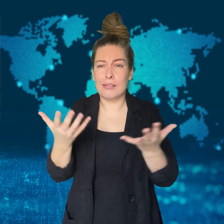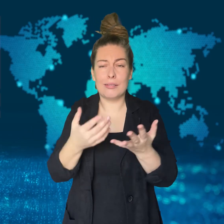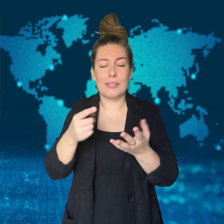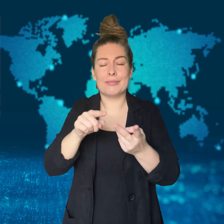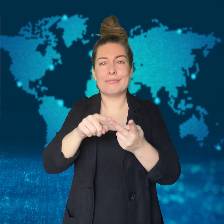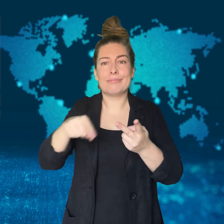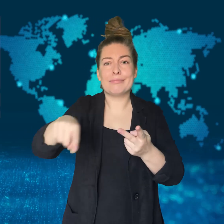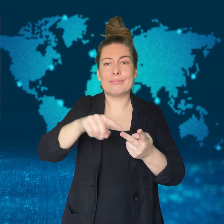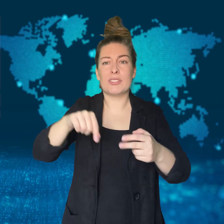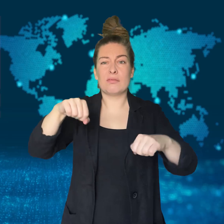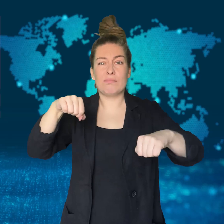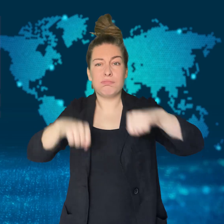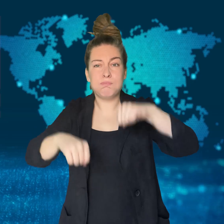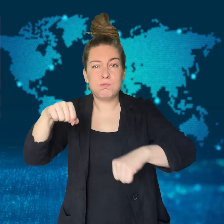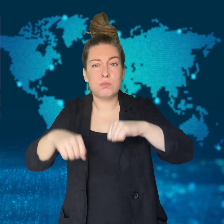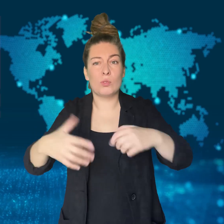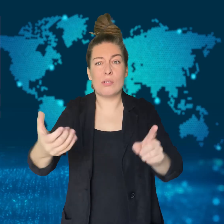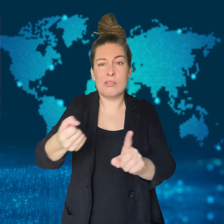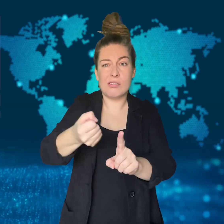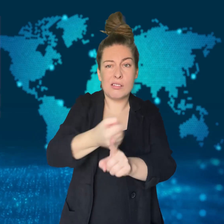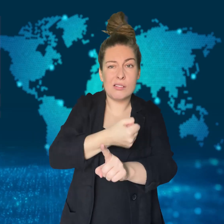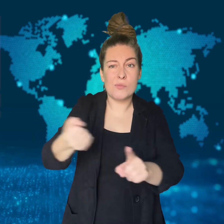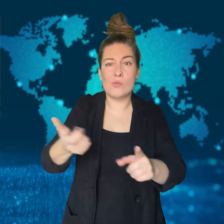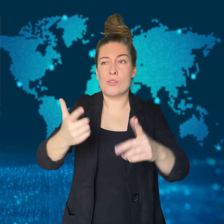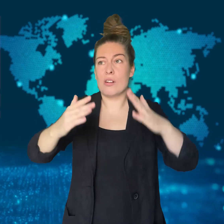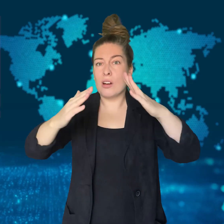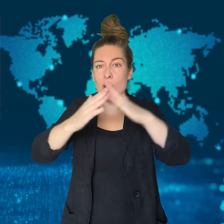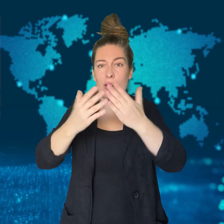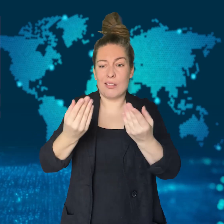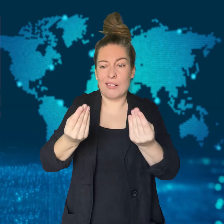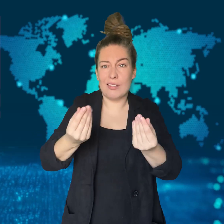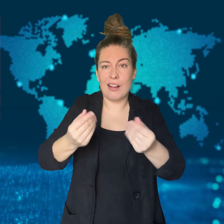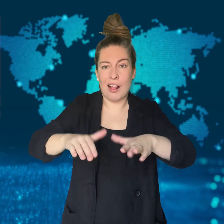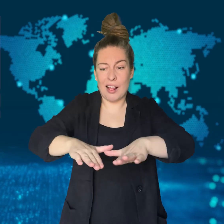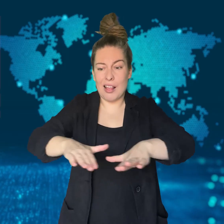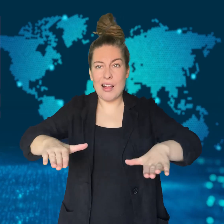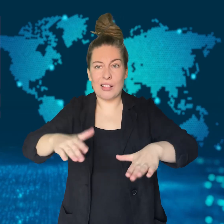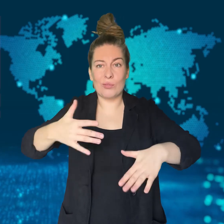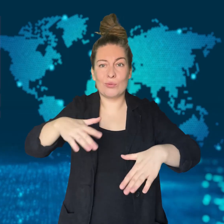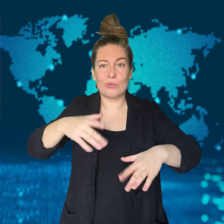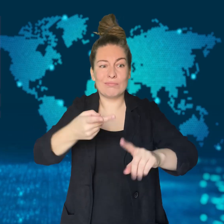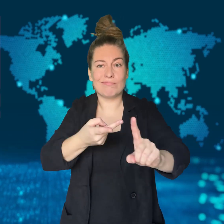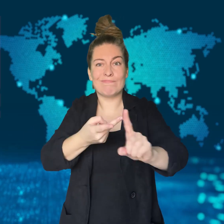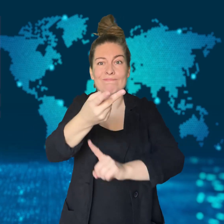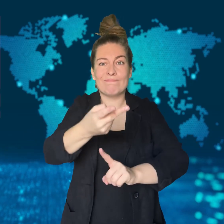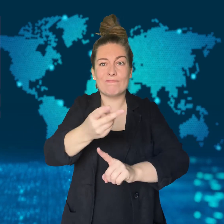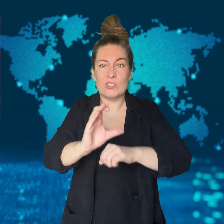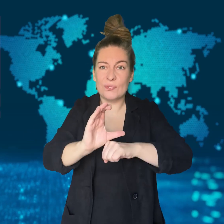Allegedly, the agents took part in "homicides, extortion and violent acts"